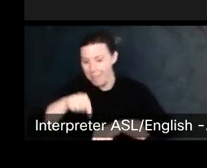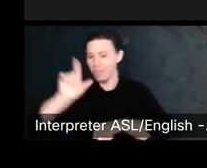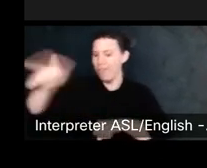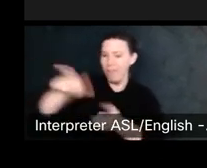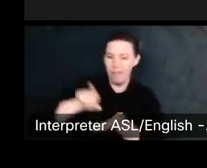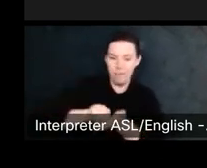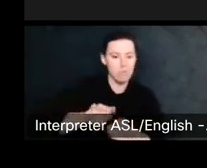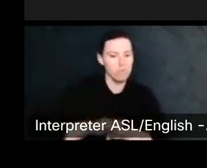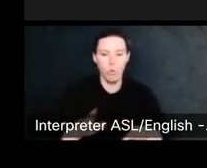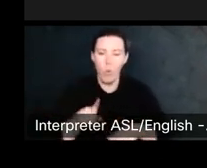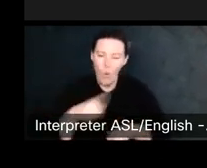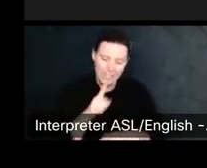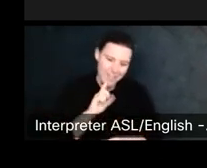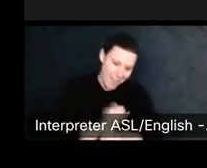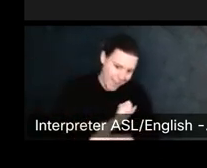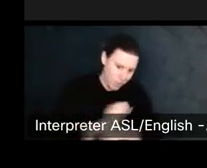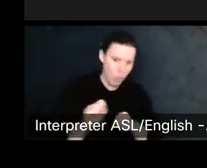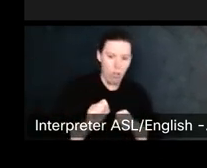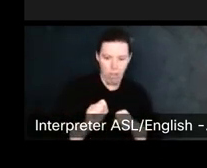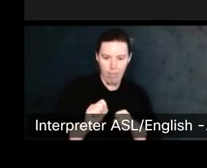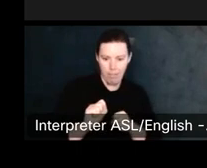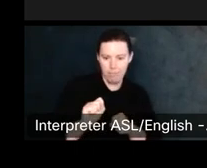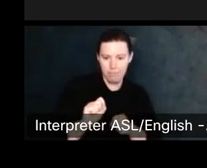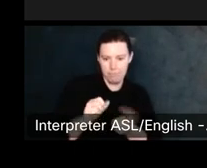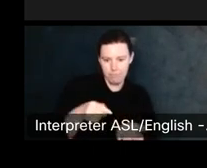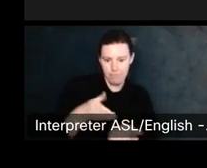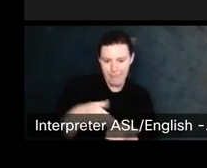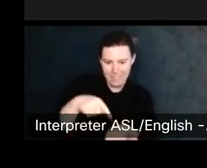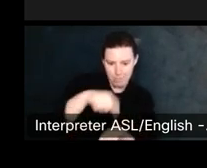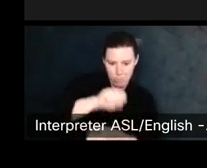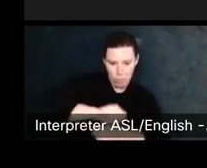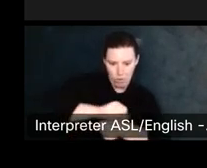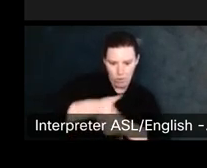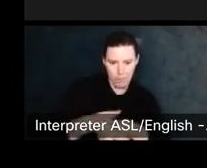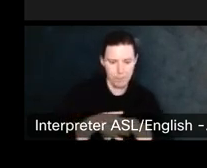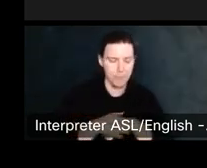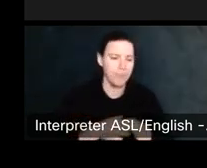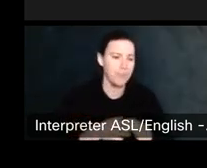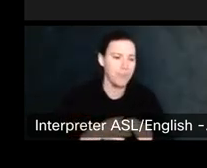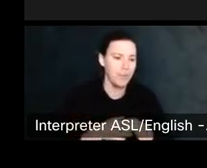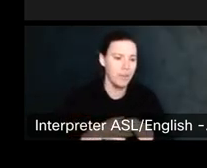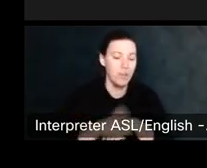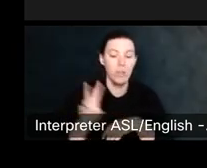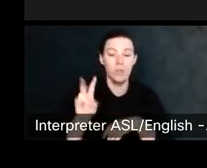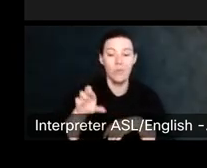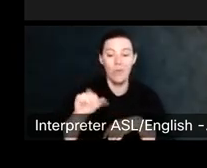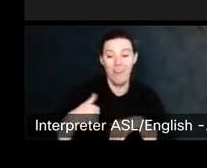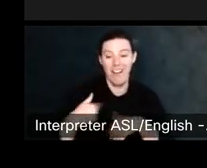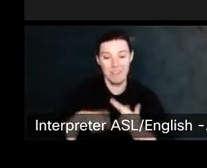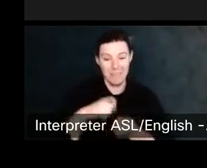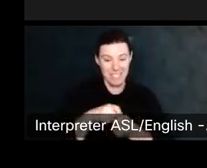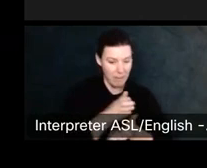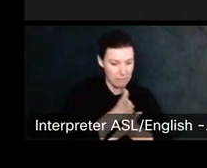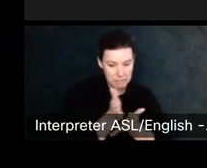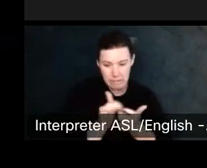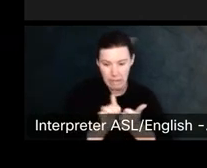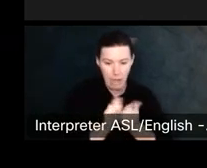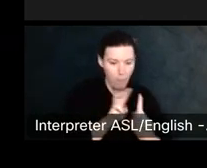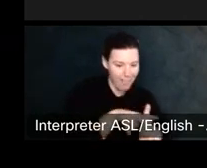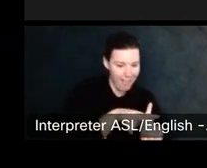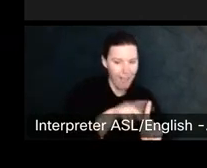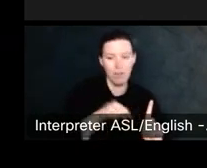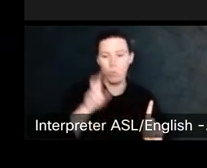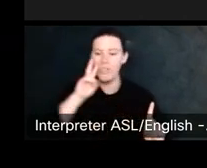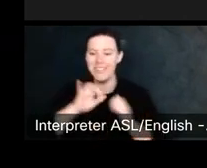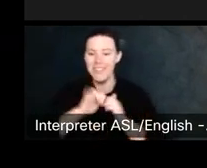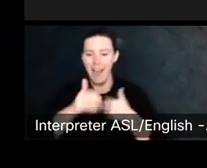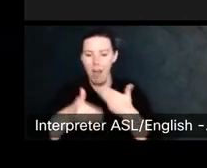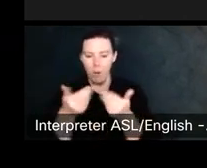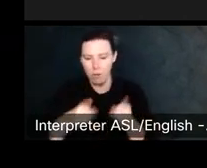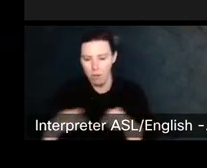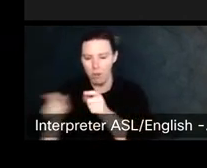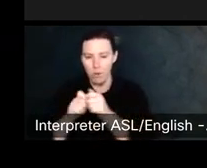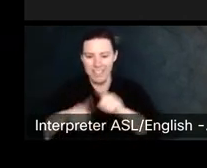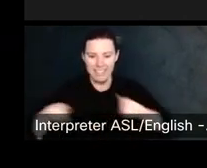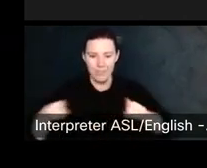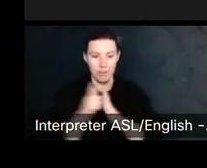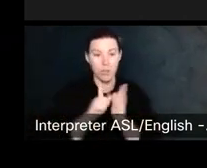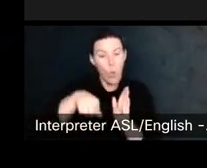So also, Laura has very specific categories that it applies to and we're going to see how this plays out a little bit later, uh, in some of the cases. But it only applies to paintings drawings, prints and sculptures.